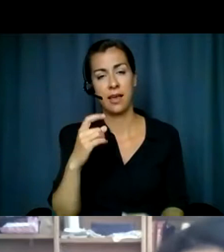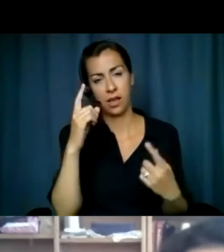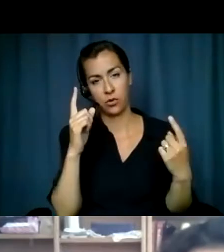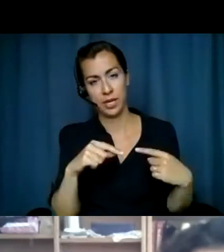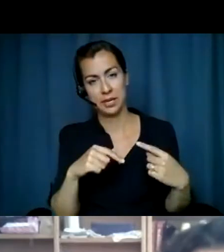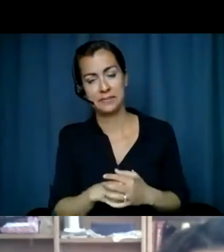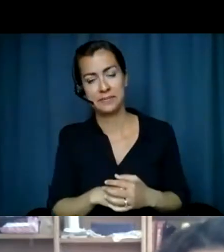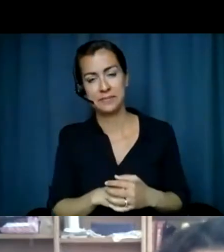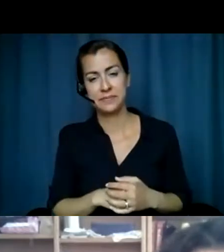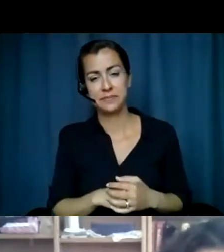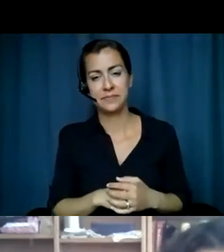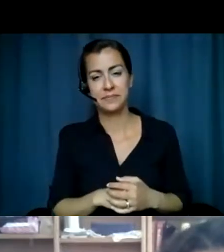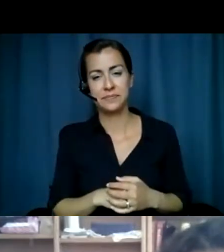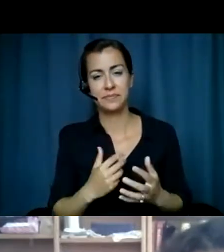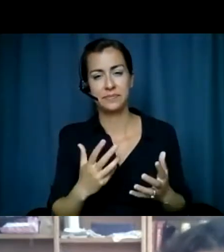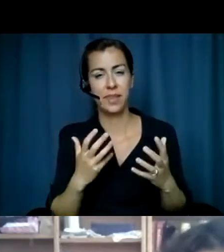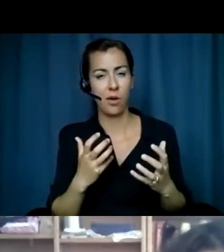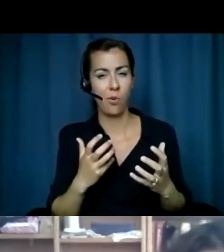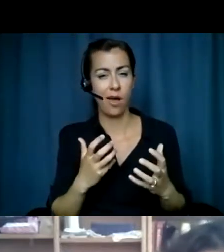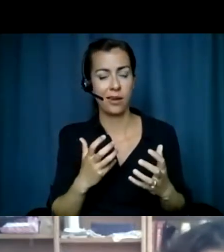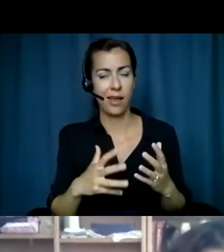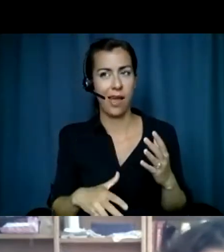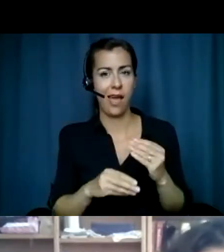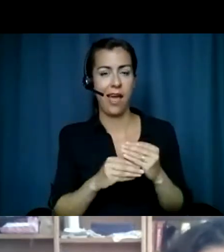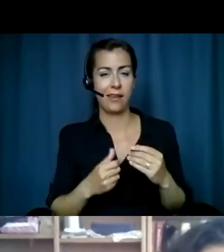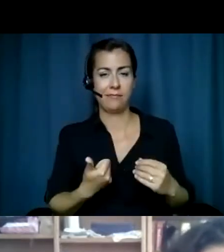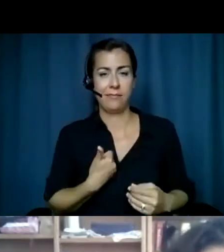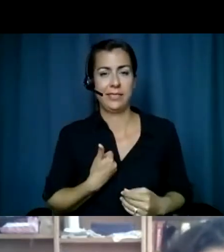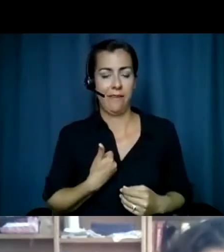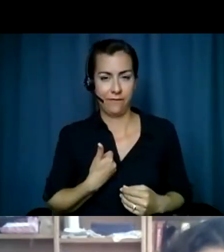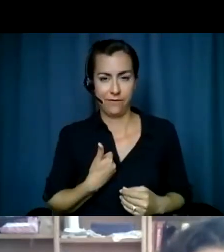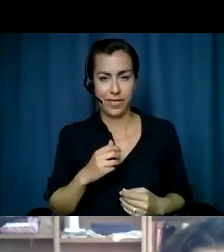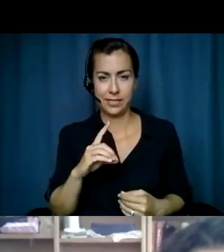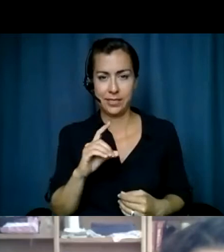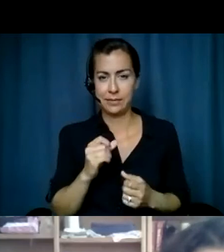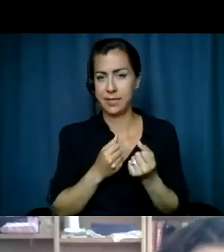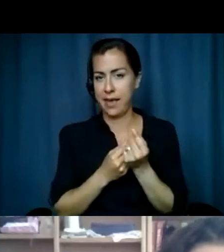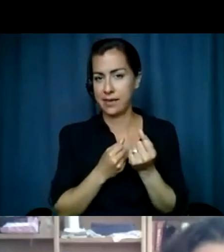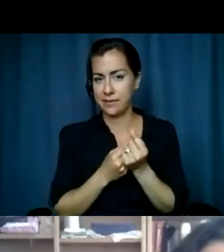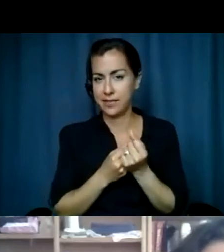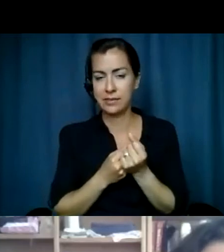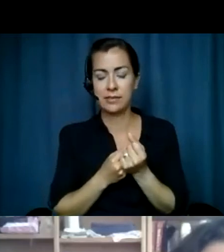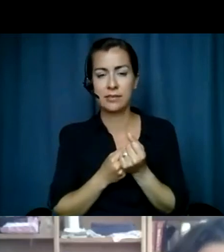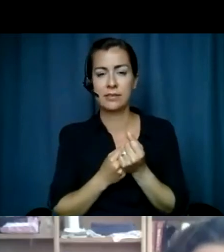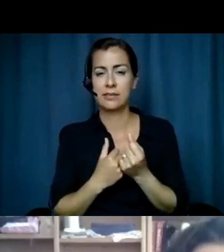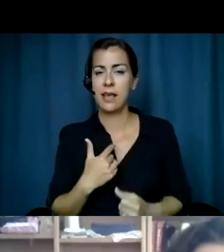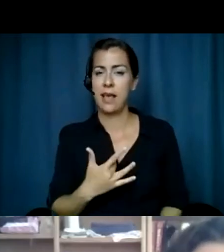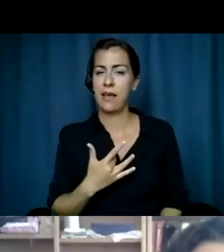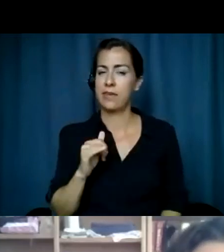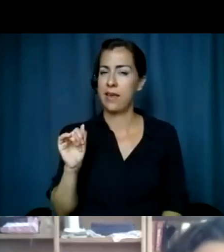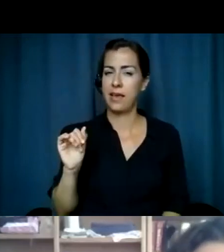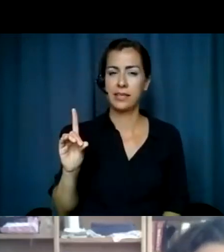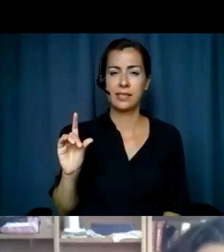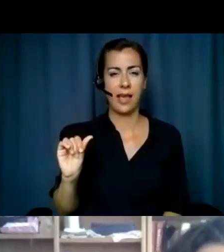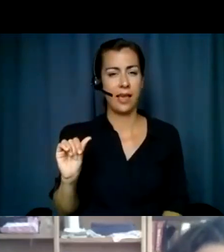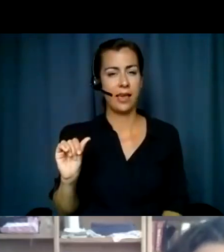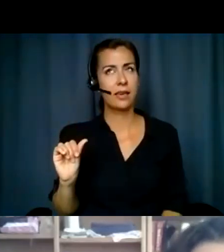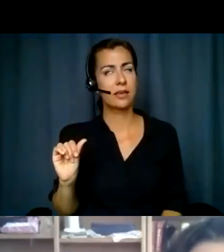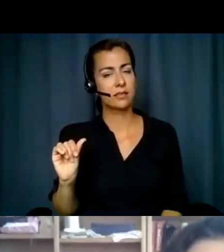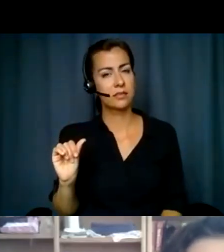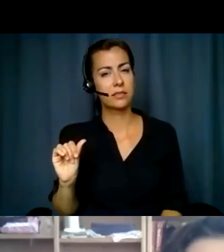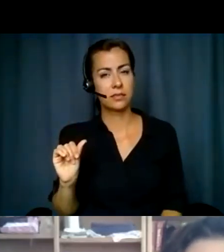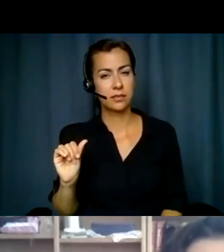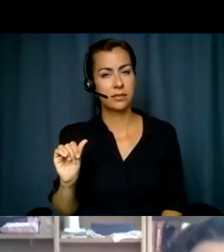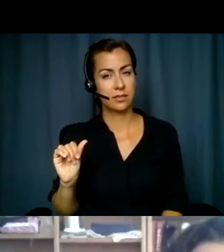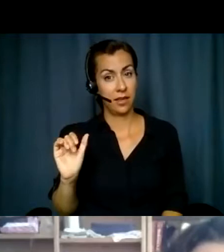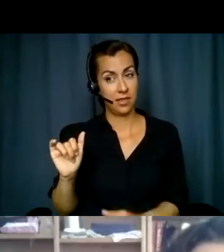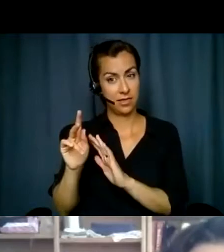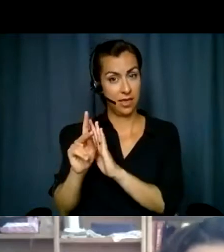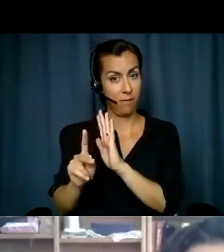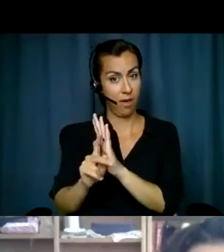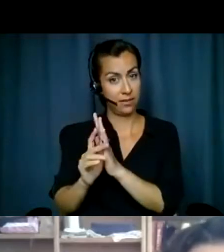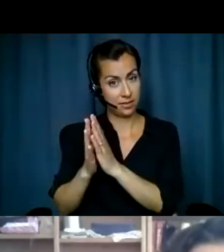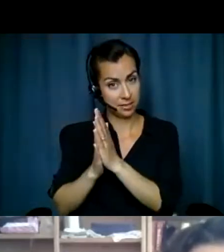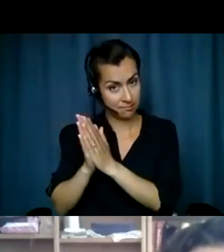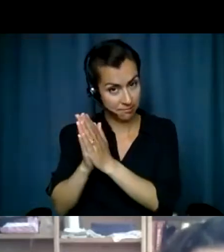just wait one more second for the last person to vote.